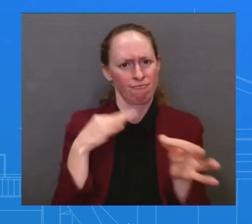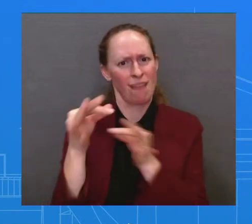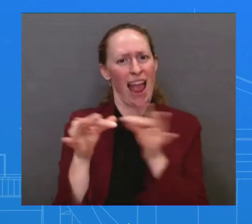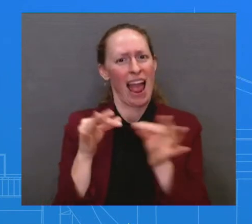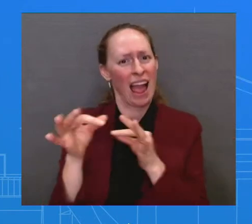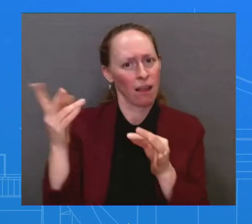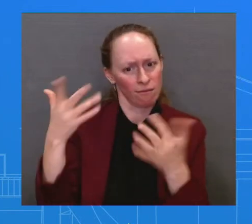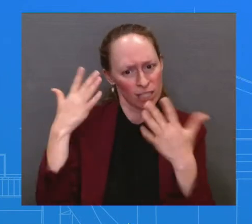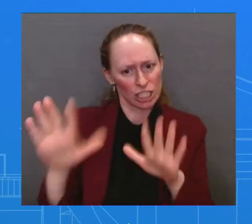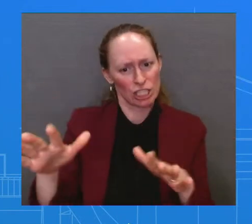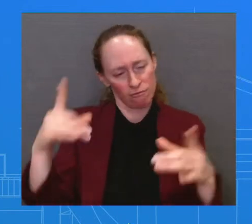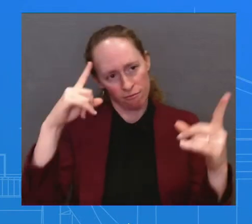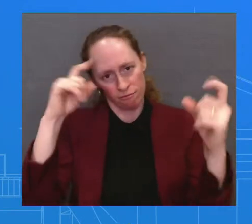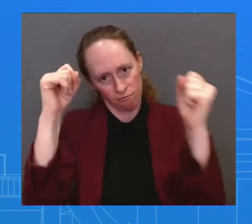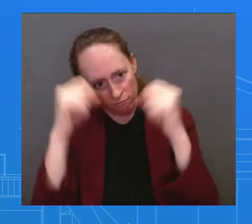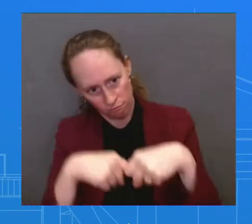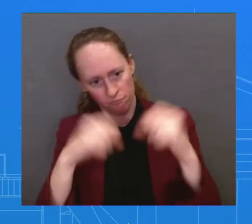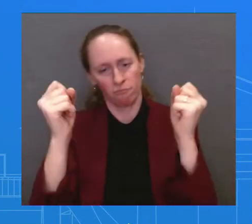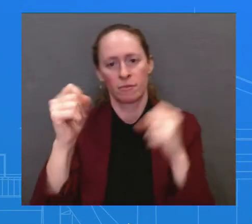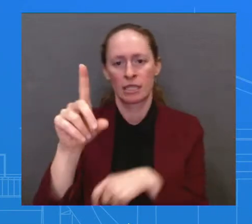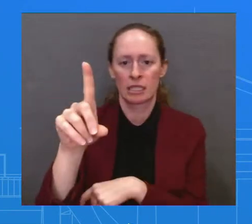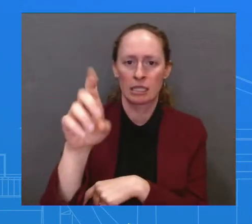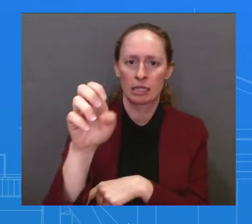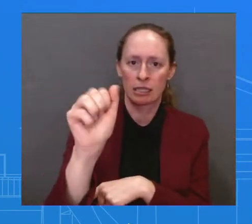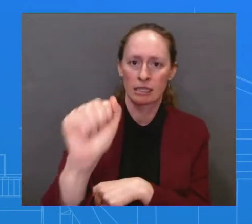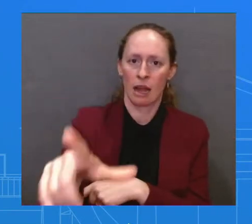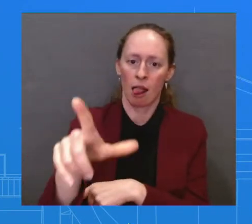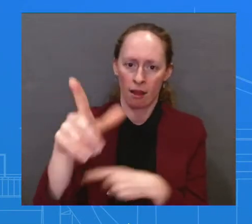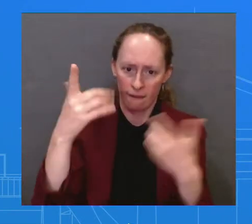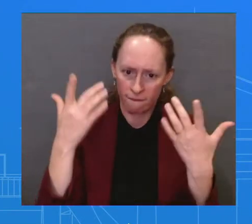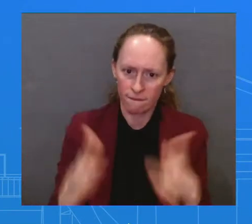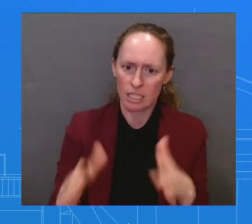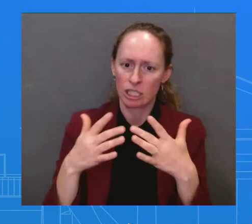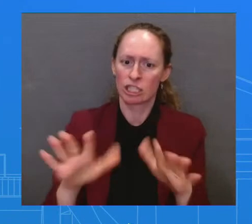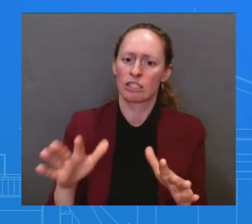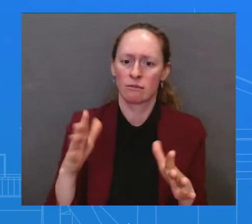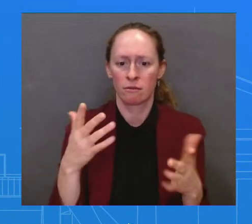the extreme House Republicans. This is on them. There is a deal -- a deal is a deal --